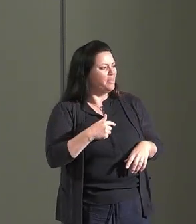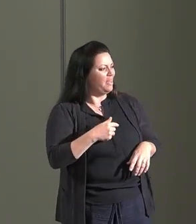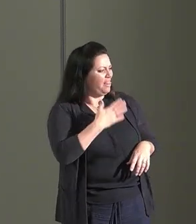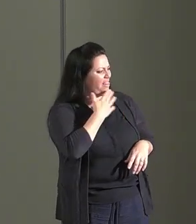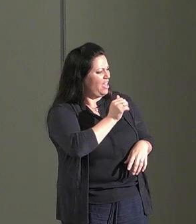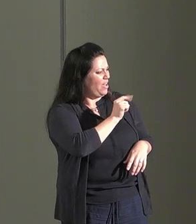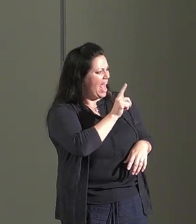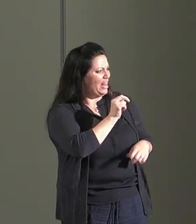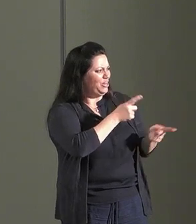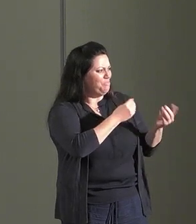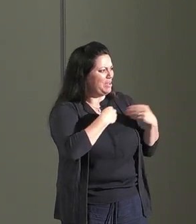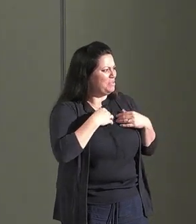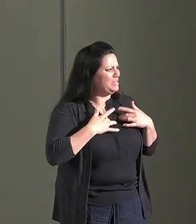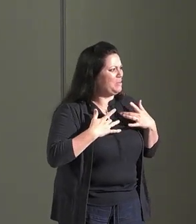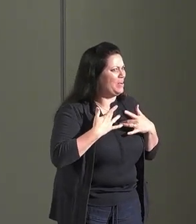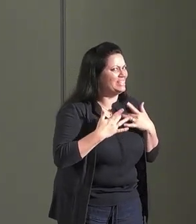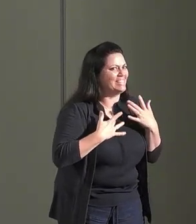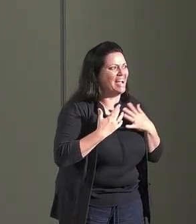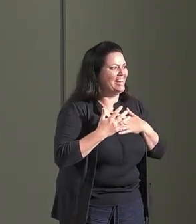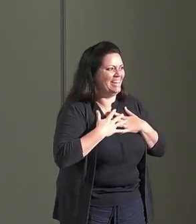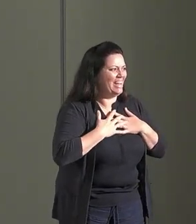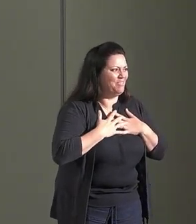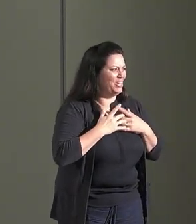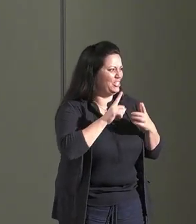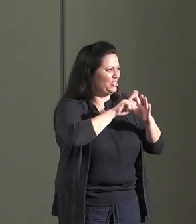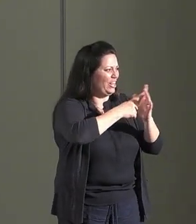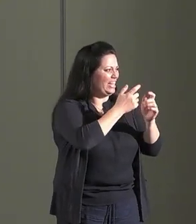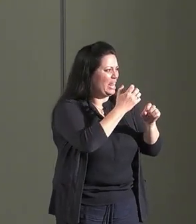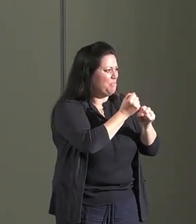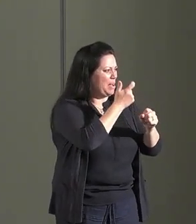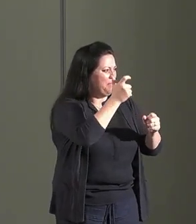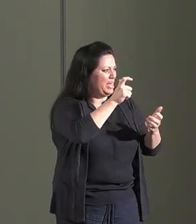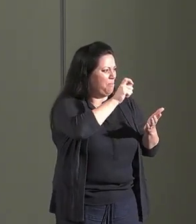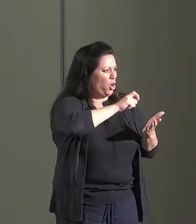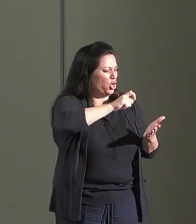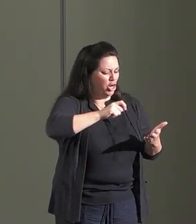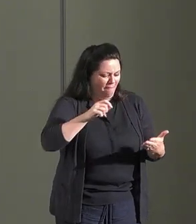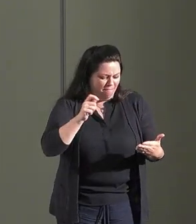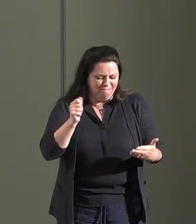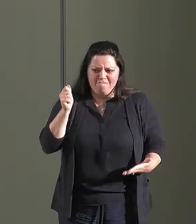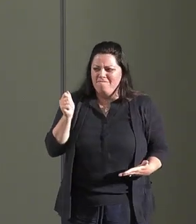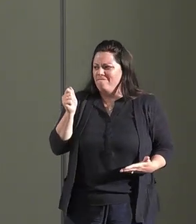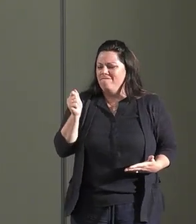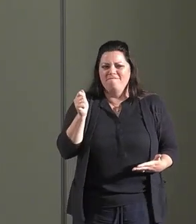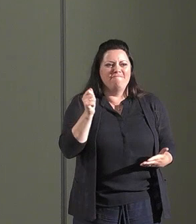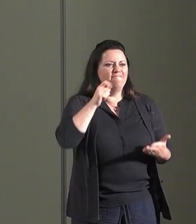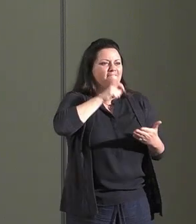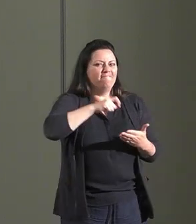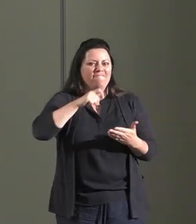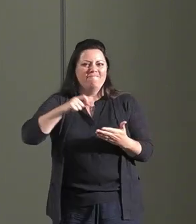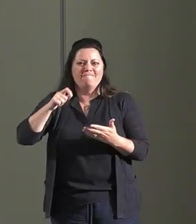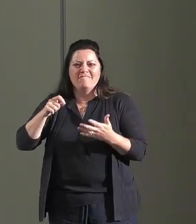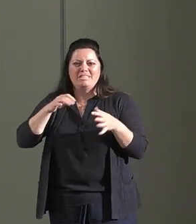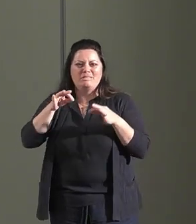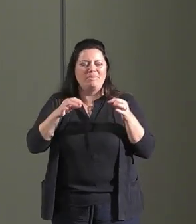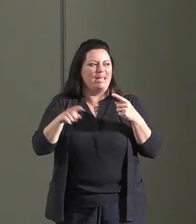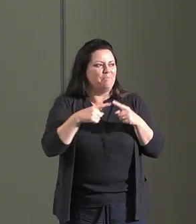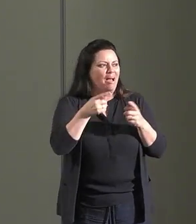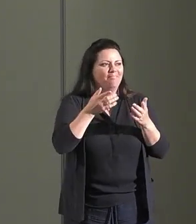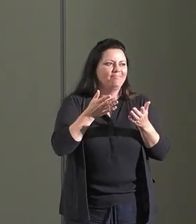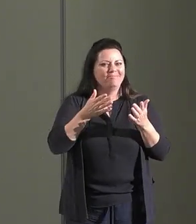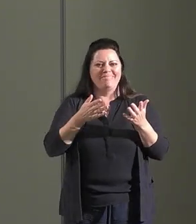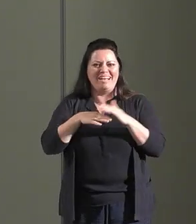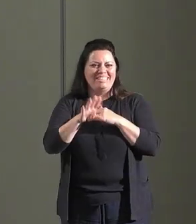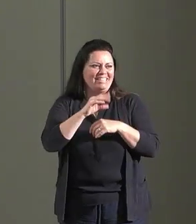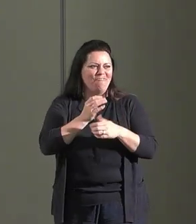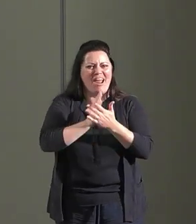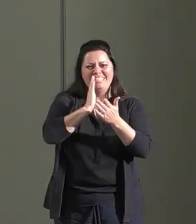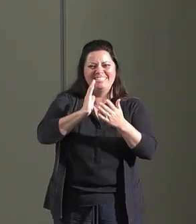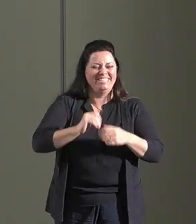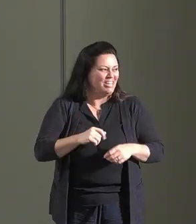me excited I will start to get my marker and march around about access and rights. You are so right.